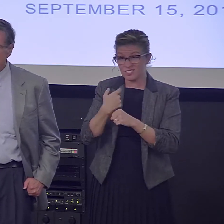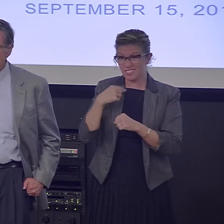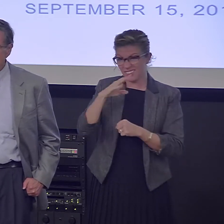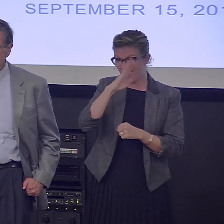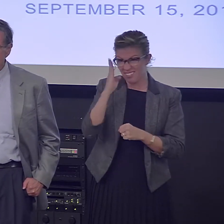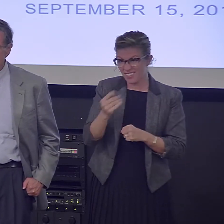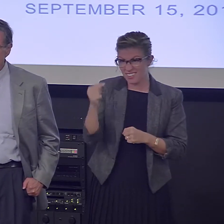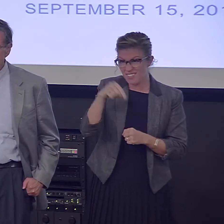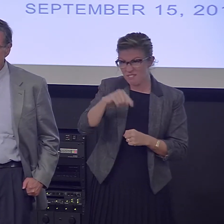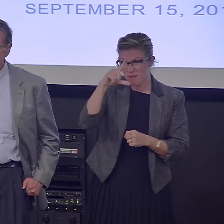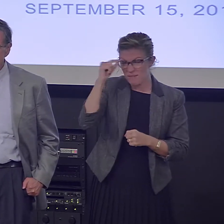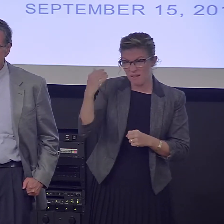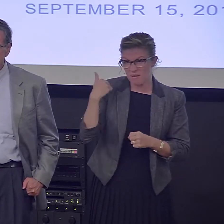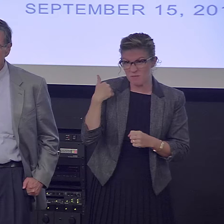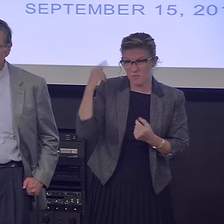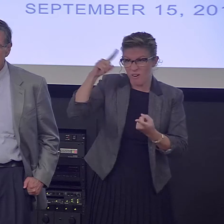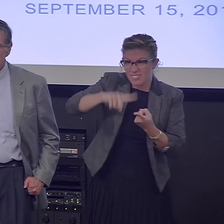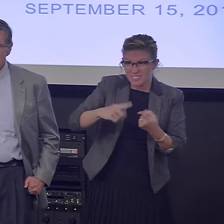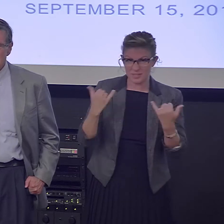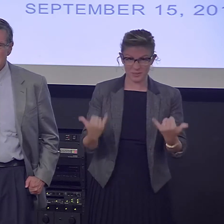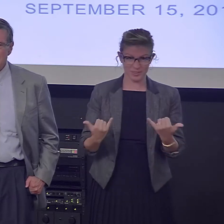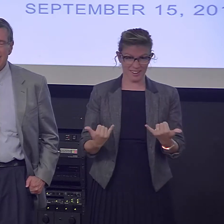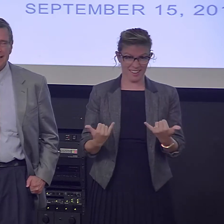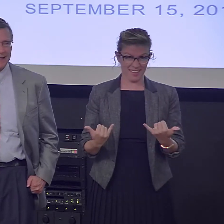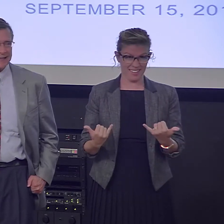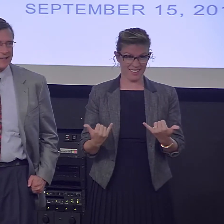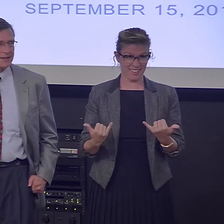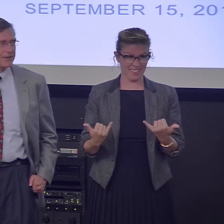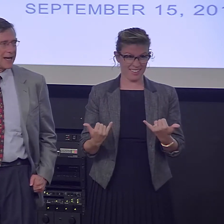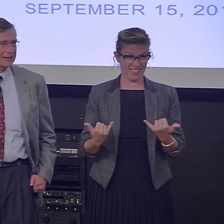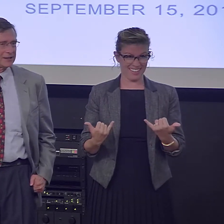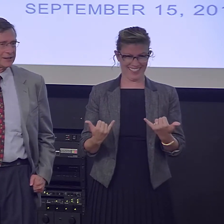the Gallaudet campus until today I think that, right.